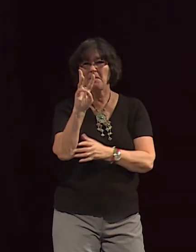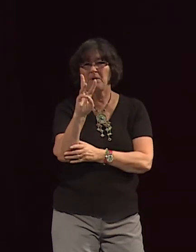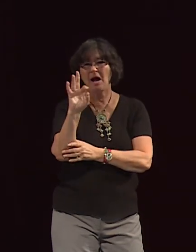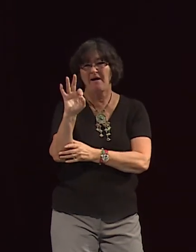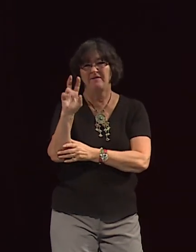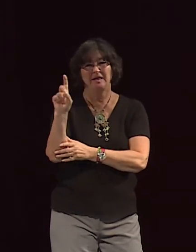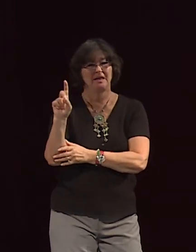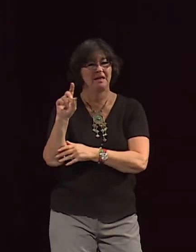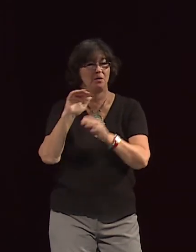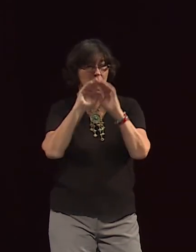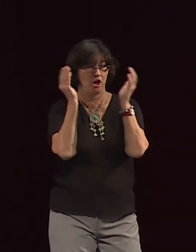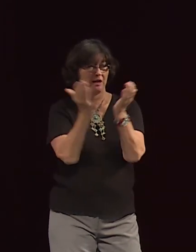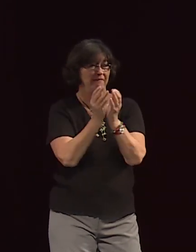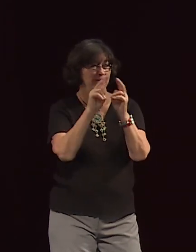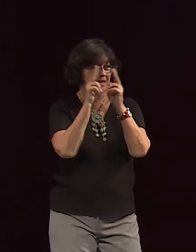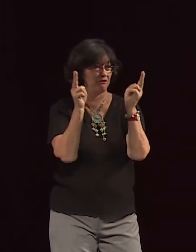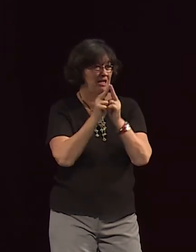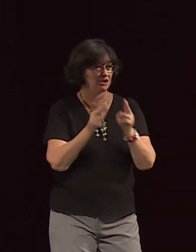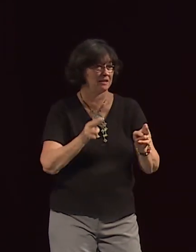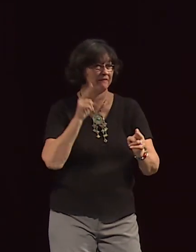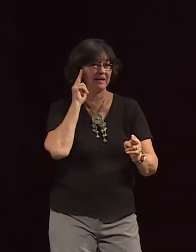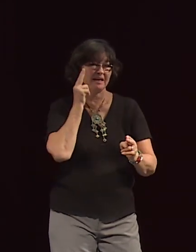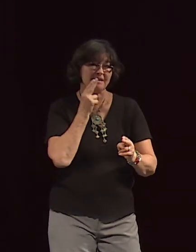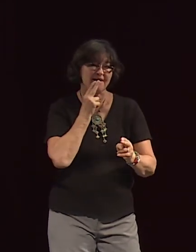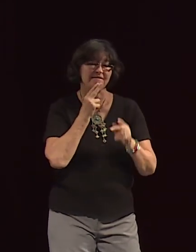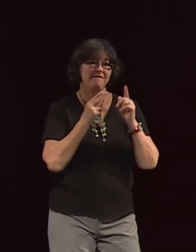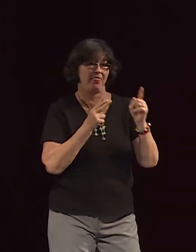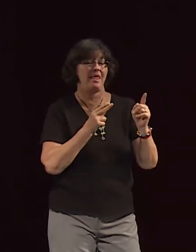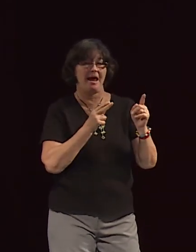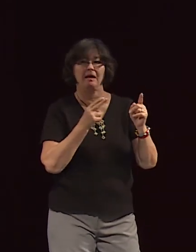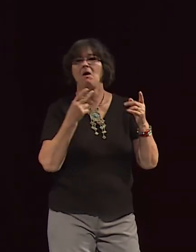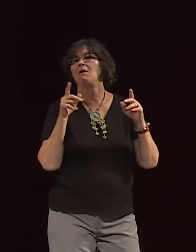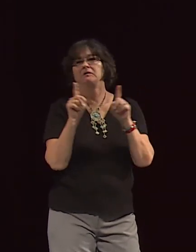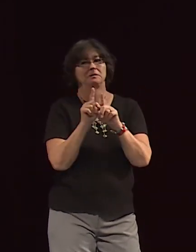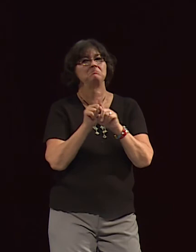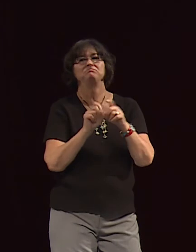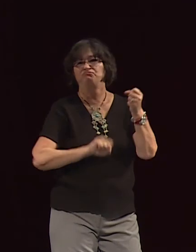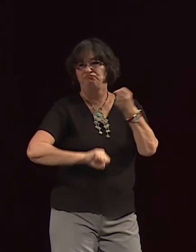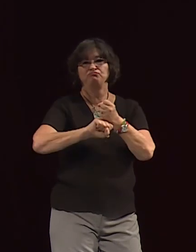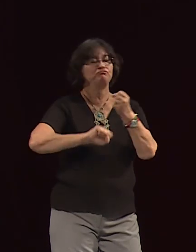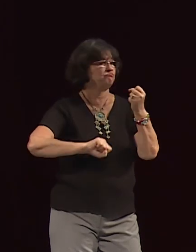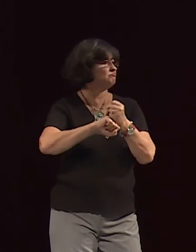and WFD, World Federation of the Deaf, who...